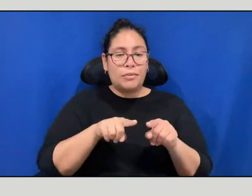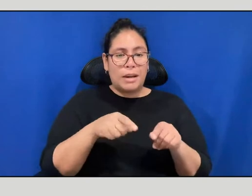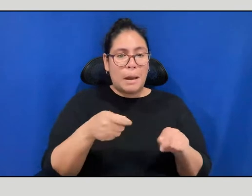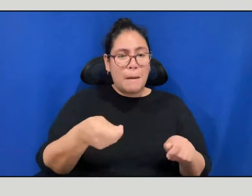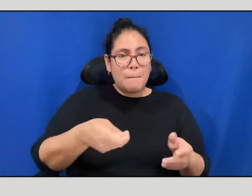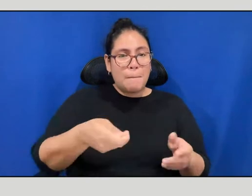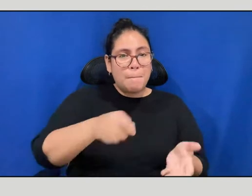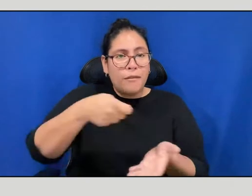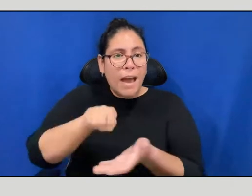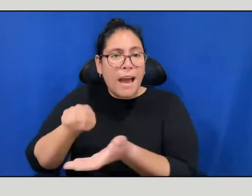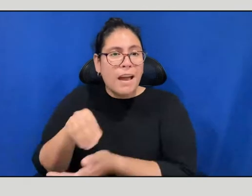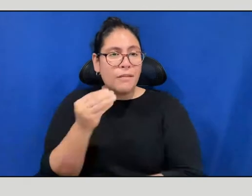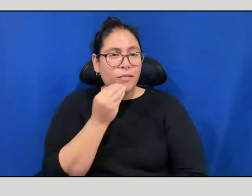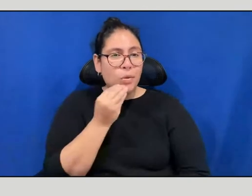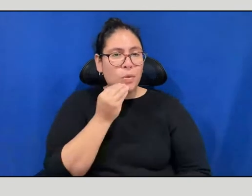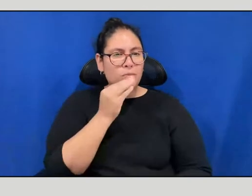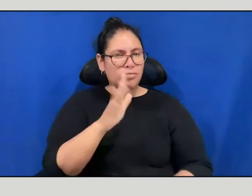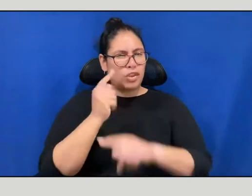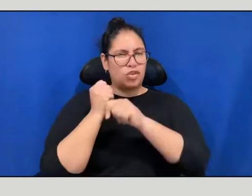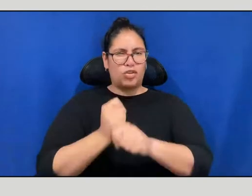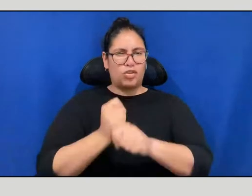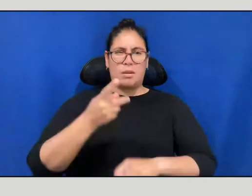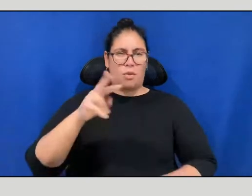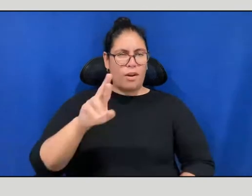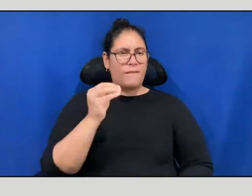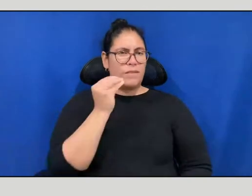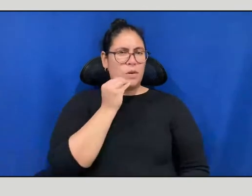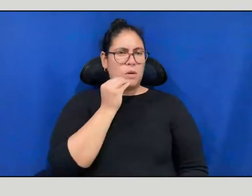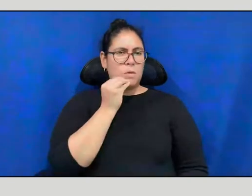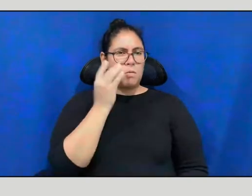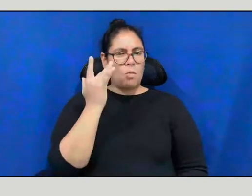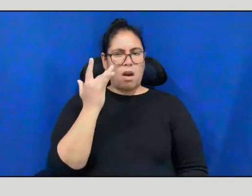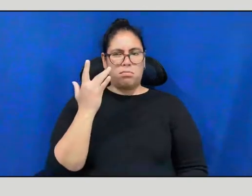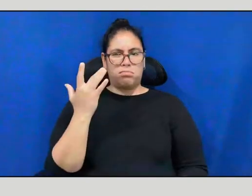because in many ways, Puerto Ricanness is about creolization.